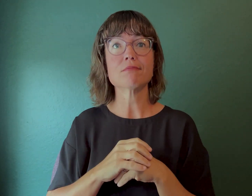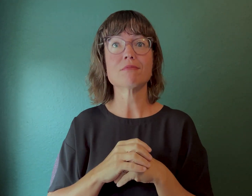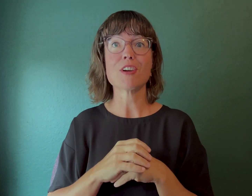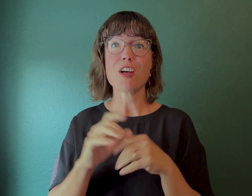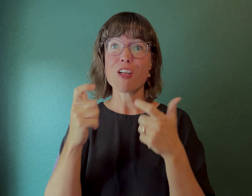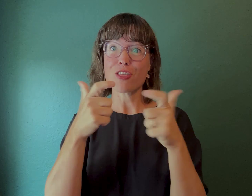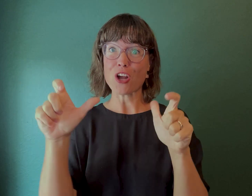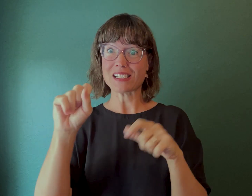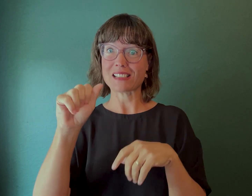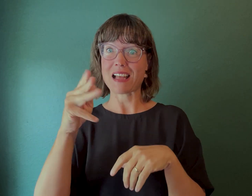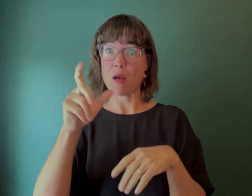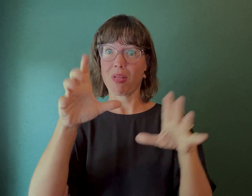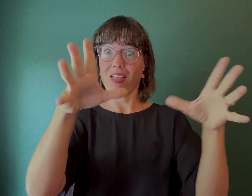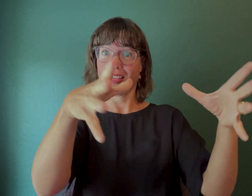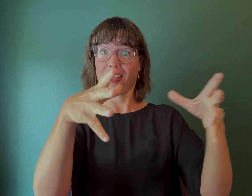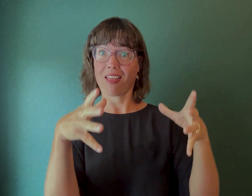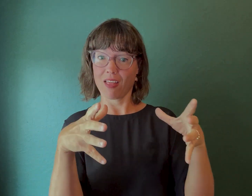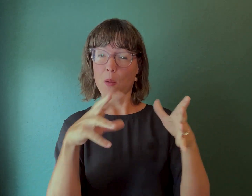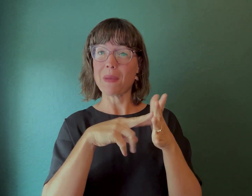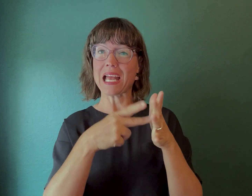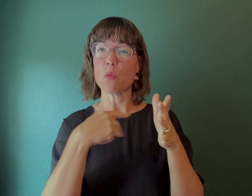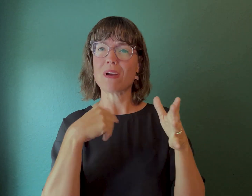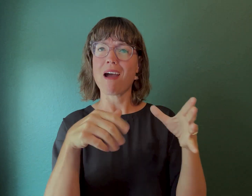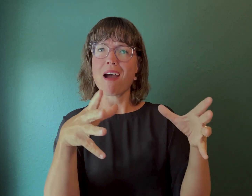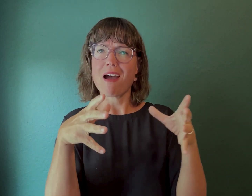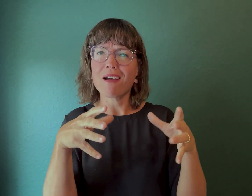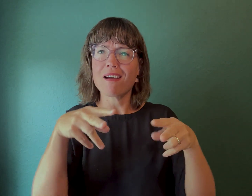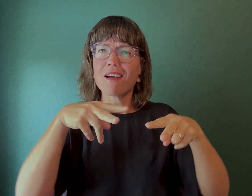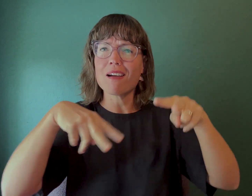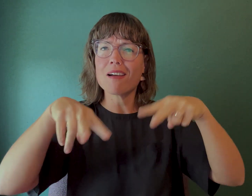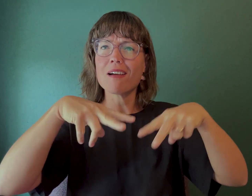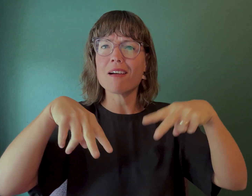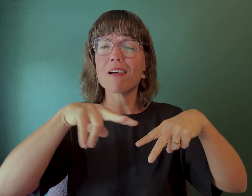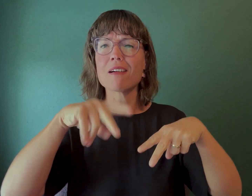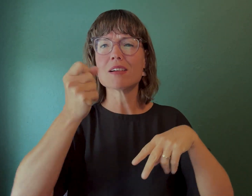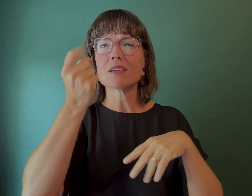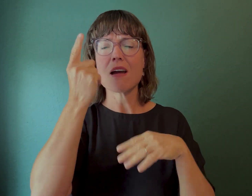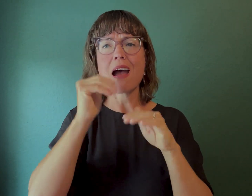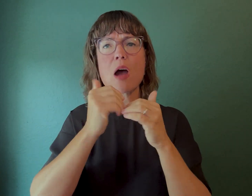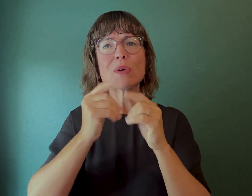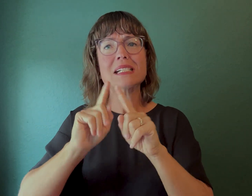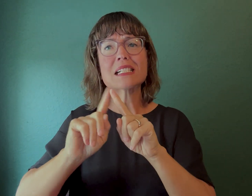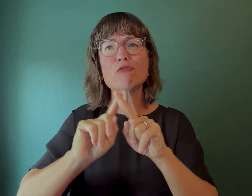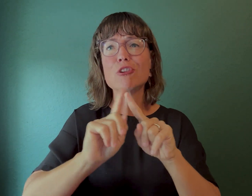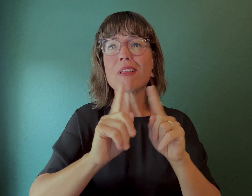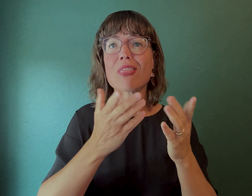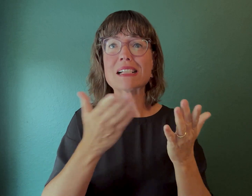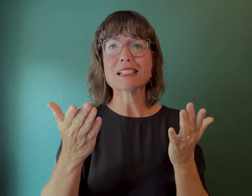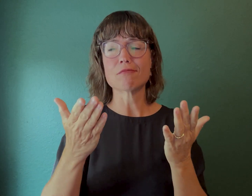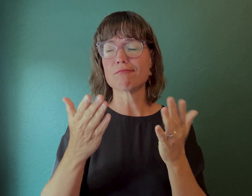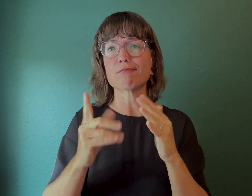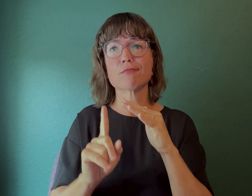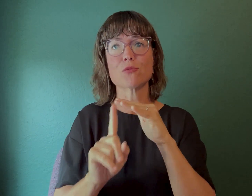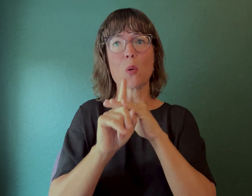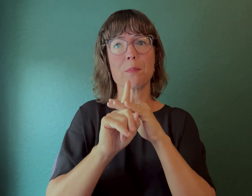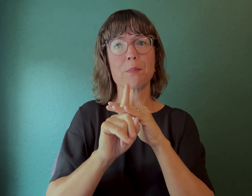A large sample size allows for a variety of insights, allowing us to understand how different factors come up